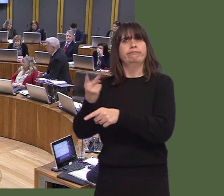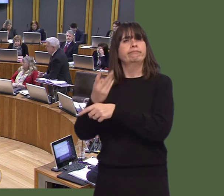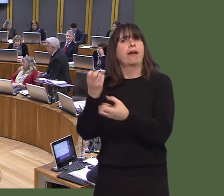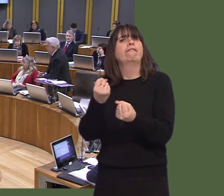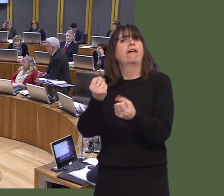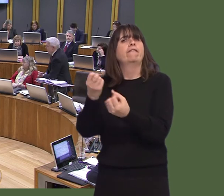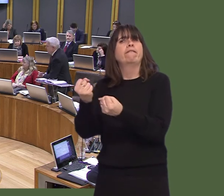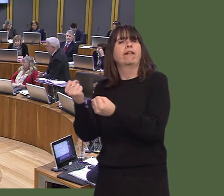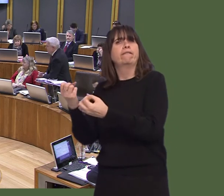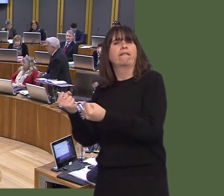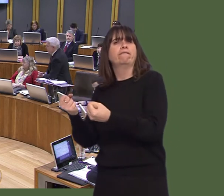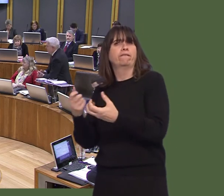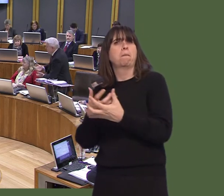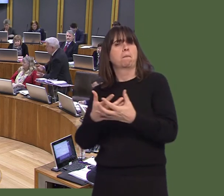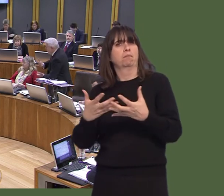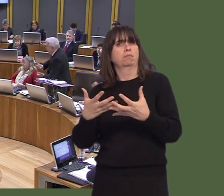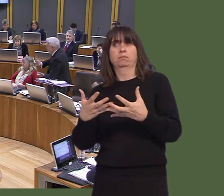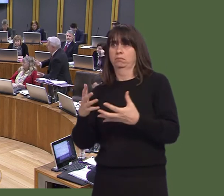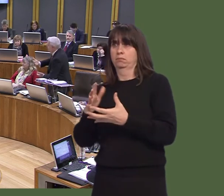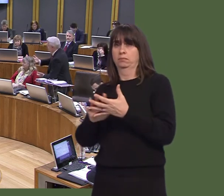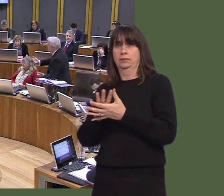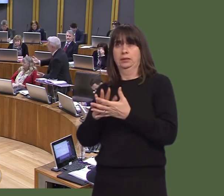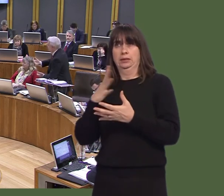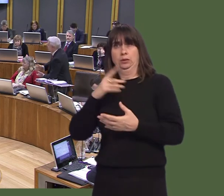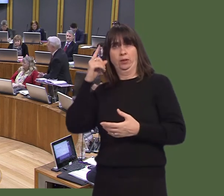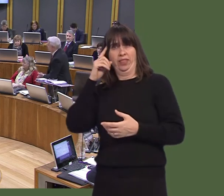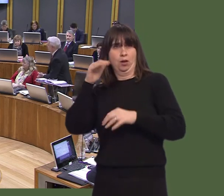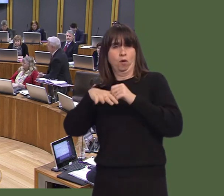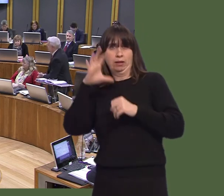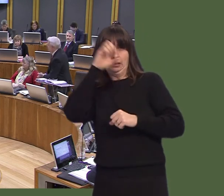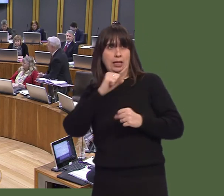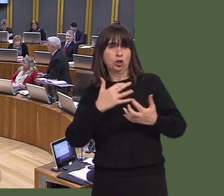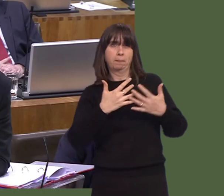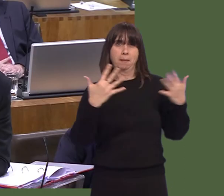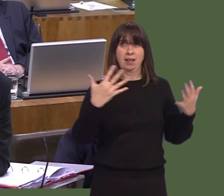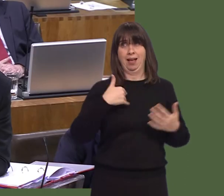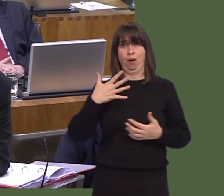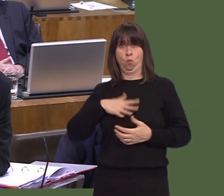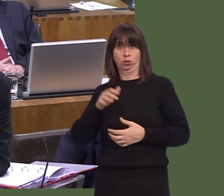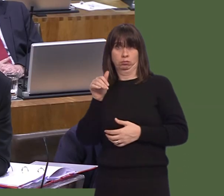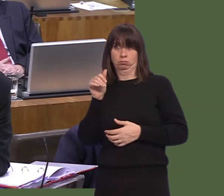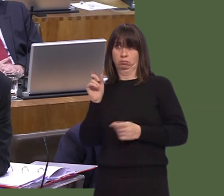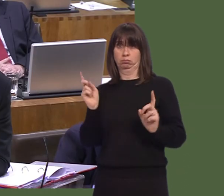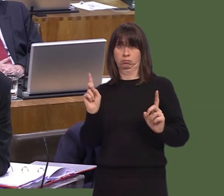questioning from board members to facilitate detailed debate and discussion across key areas of risk, and executive level leadership capability and capacity needs to be enhanced.